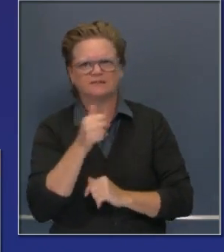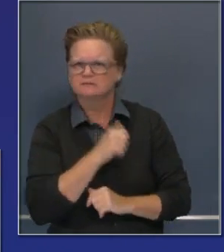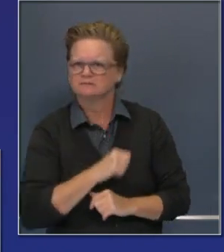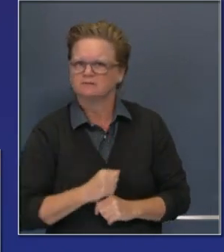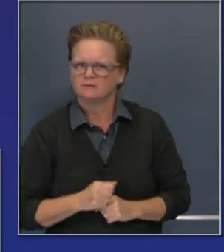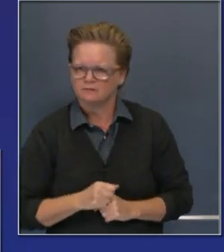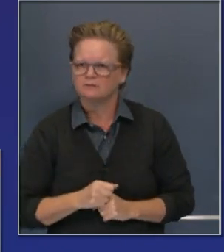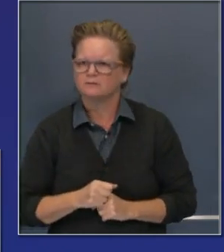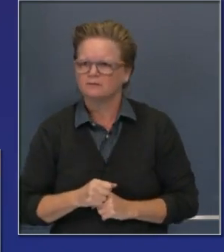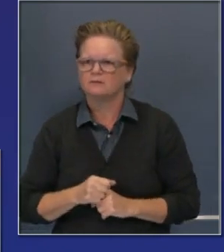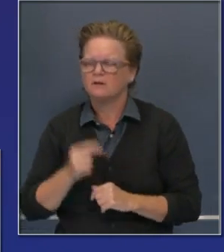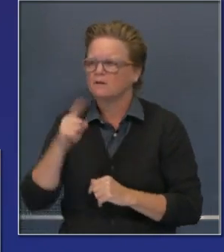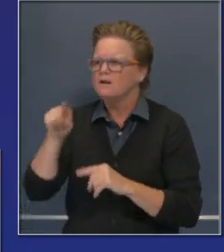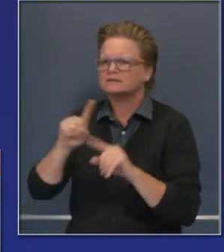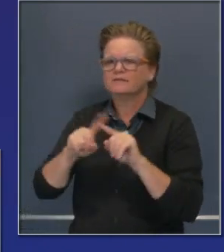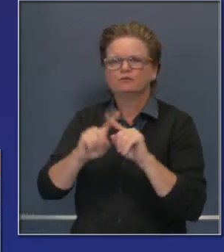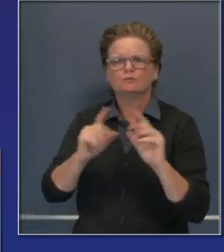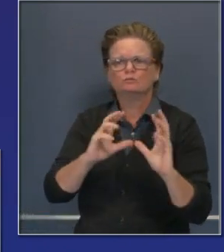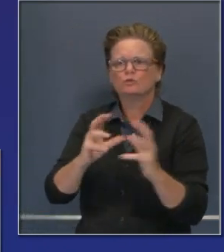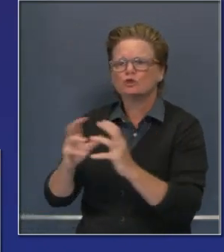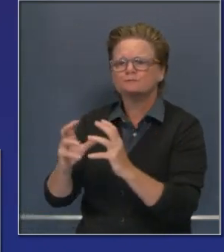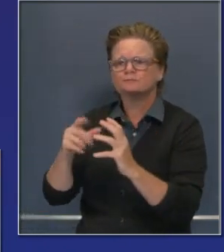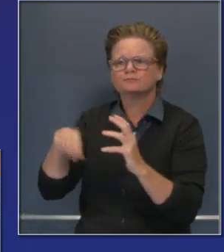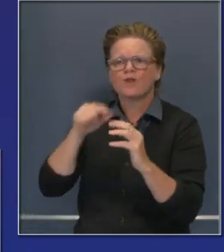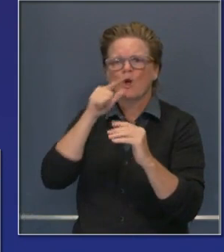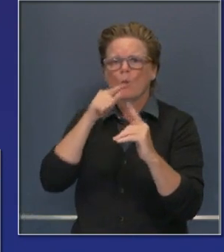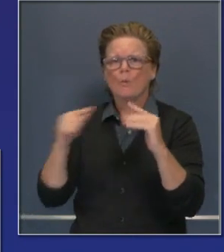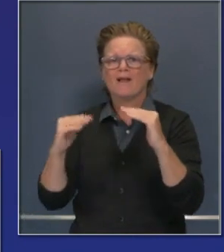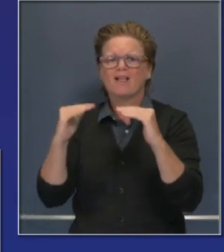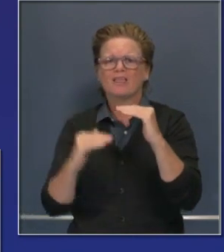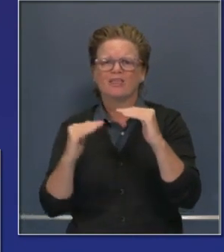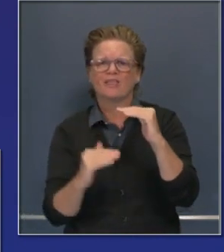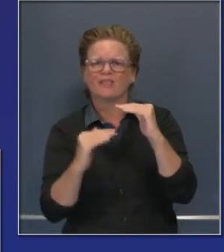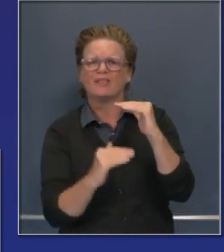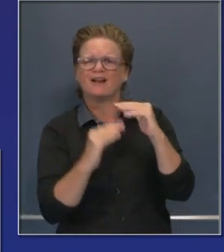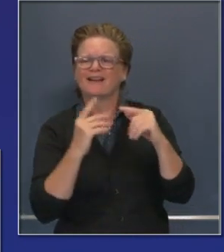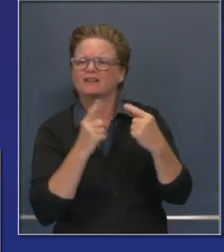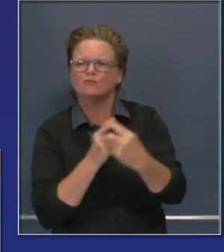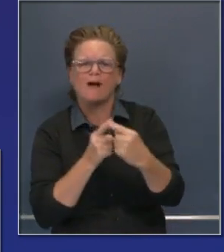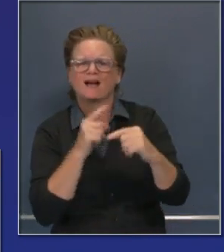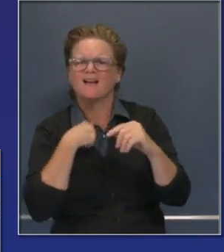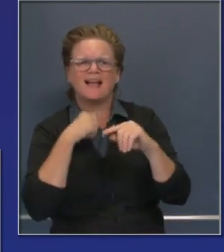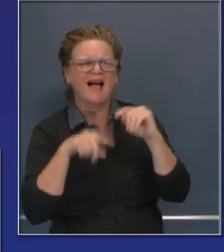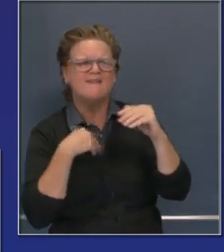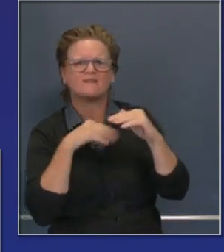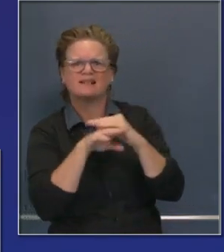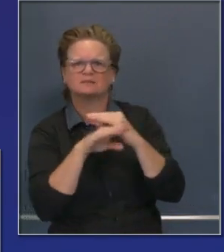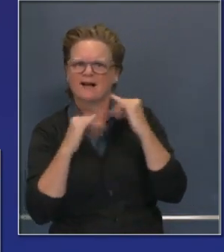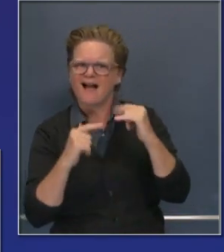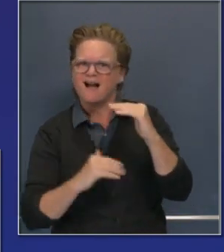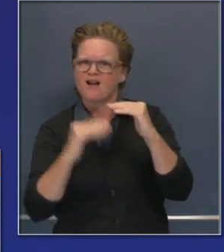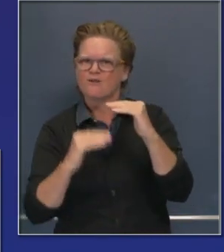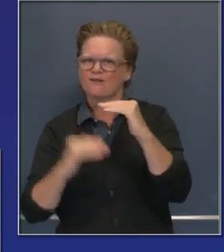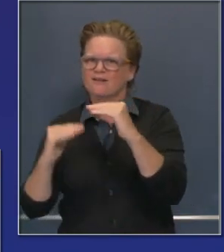A FOUNDATIONAL PRINCIPLE, BUT AGAIN 10 EWING TO PROVIDE ACCESS AND TO PROVIDE THE KIND OF QUALITY.